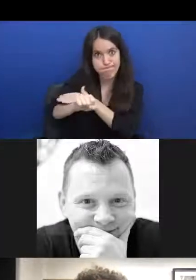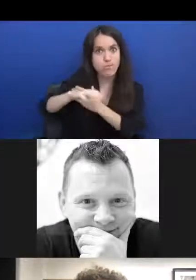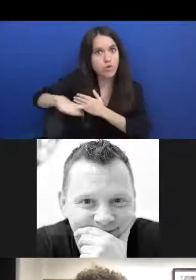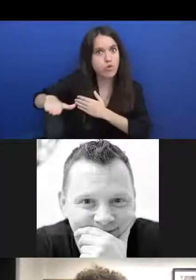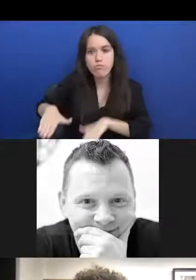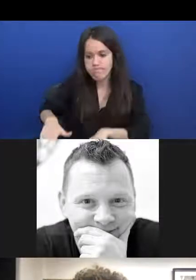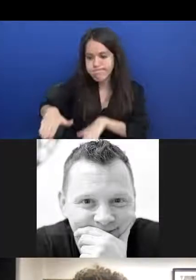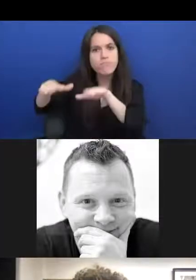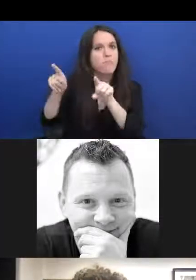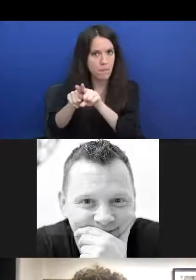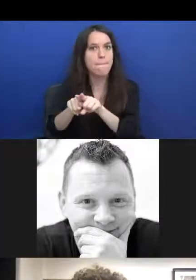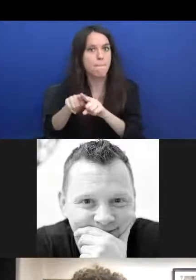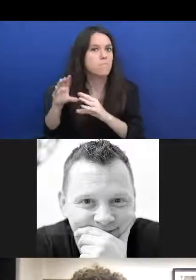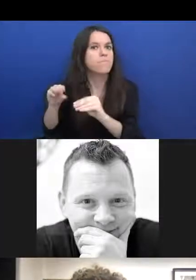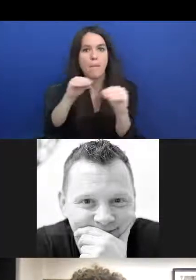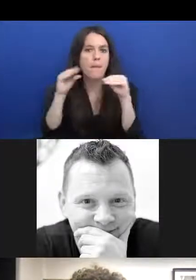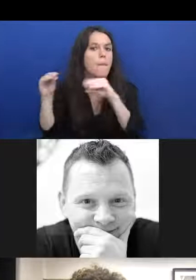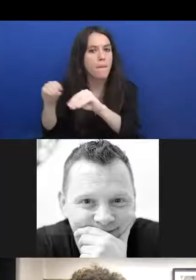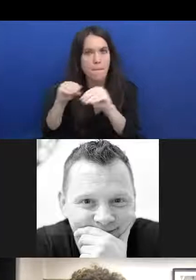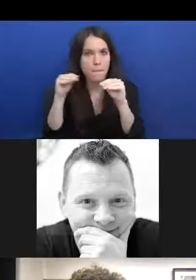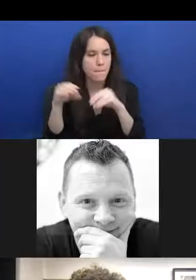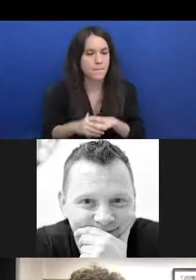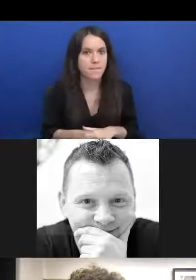so with a few hundred speakers it's one of the smallest indigenous Australian languages